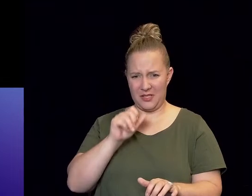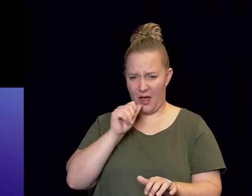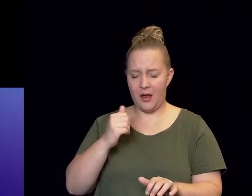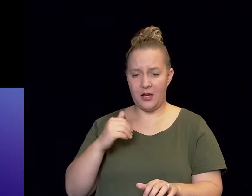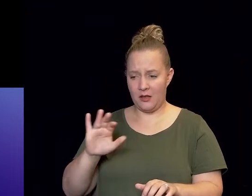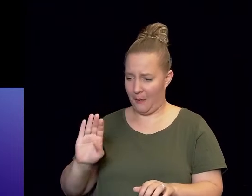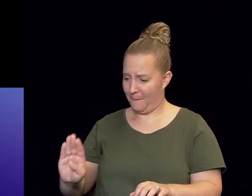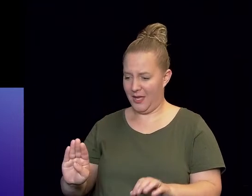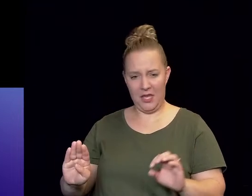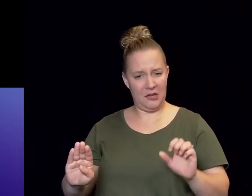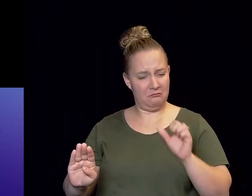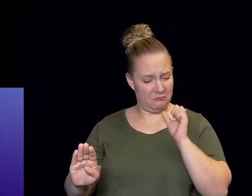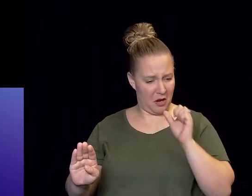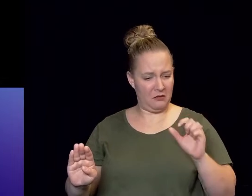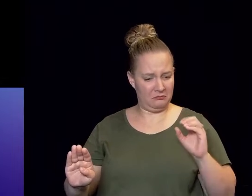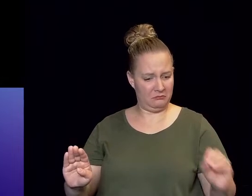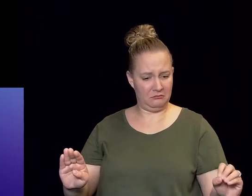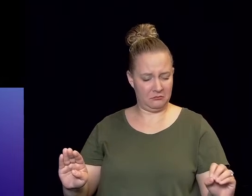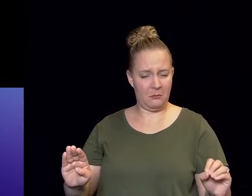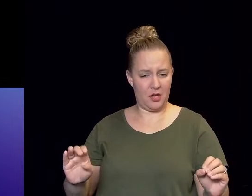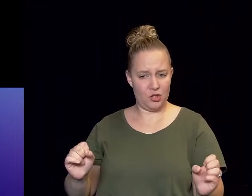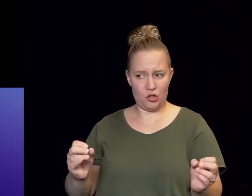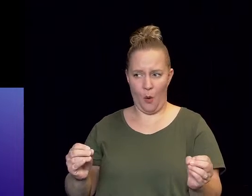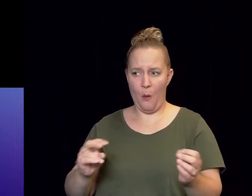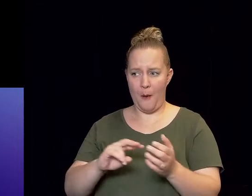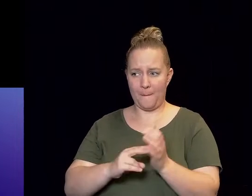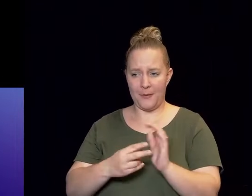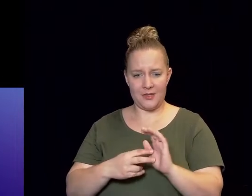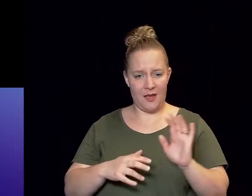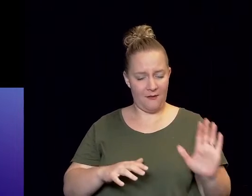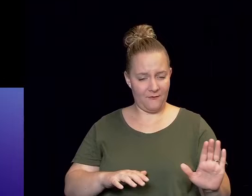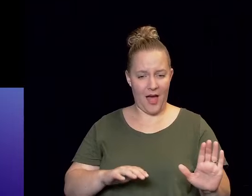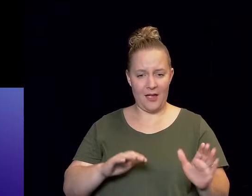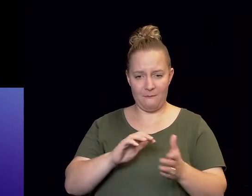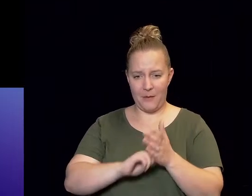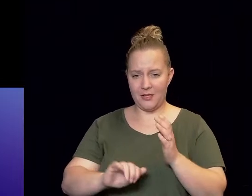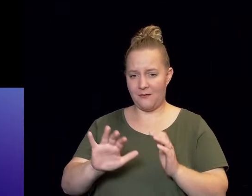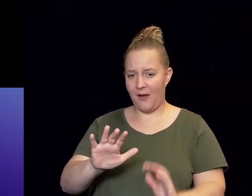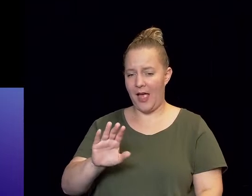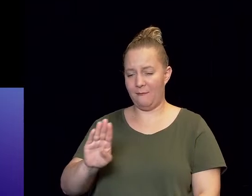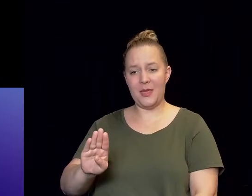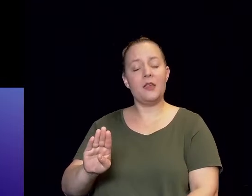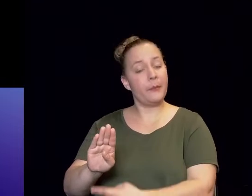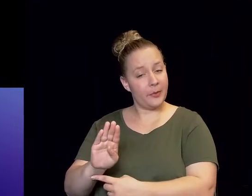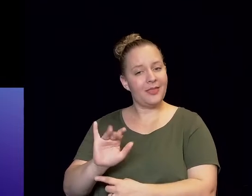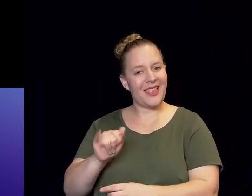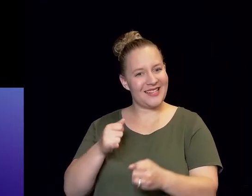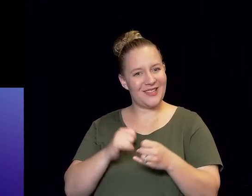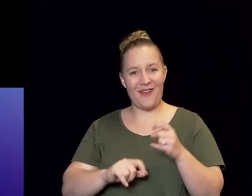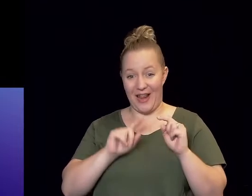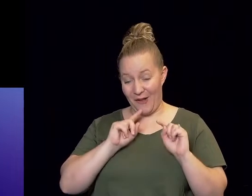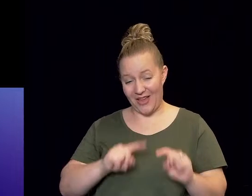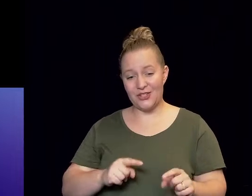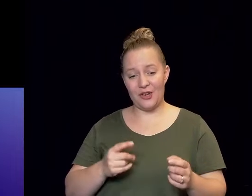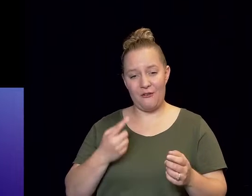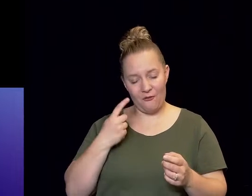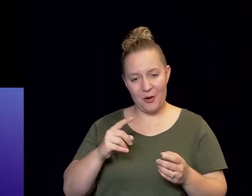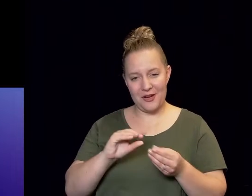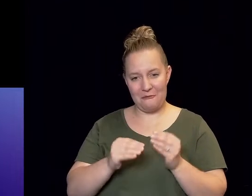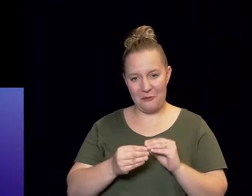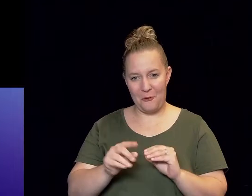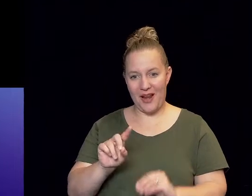one of them does not. Therefore, this actually 5 - 5b is our final answer for number one.